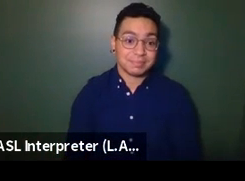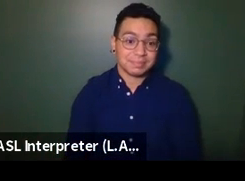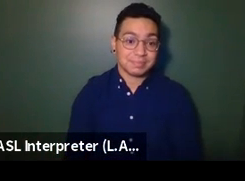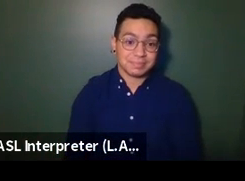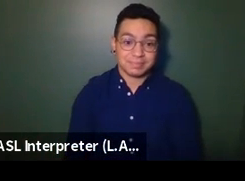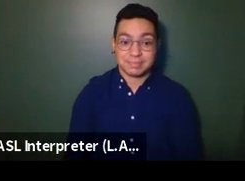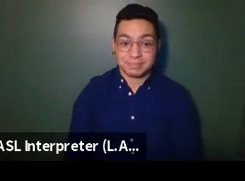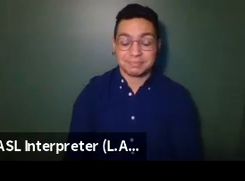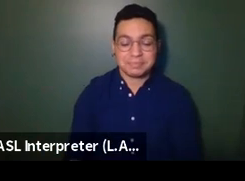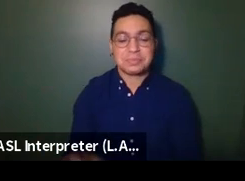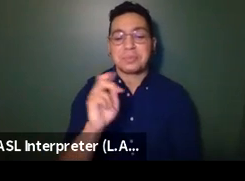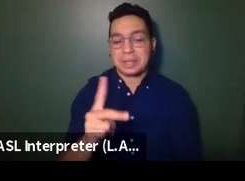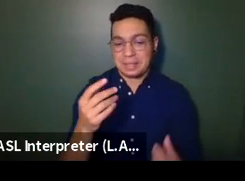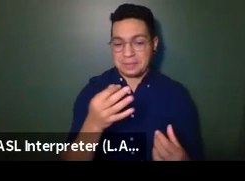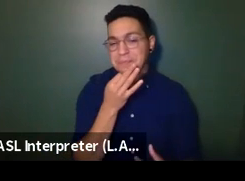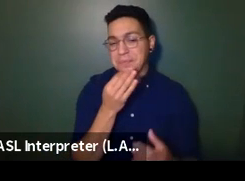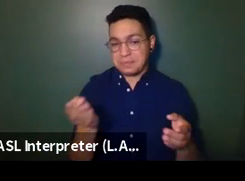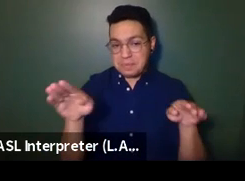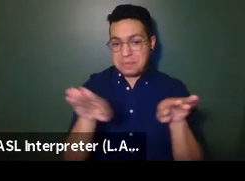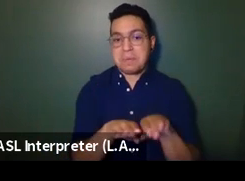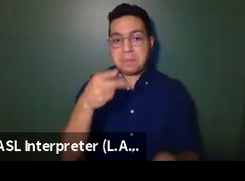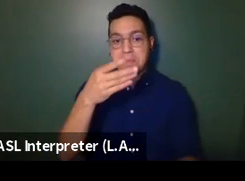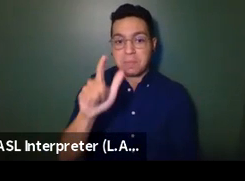Andrew Hickman: Okay, so I'm about to end the poll and then we can share the results.